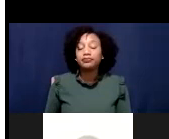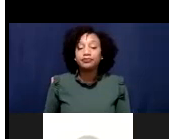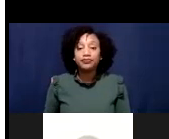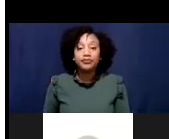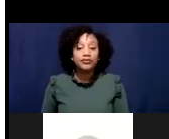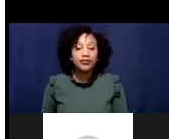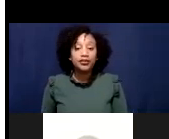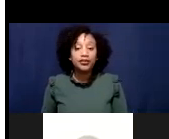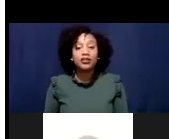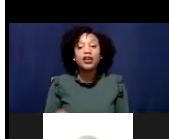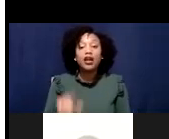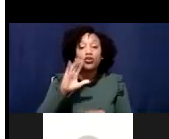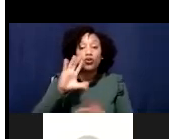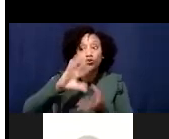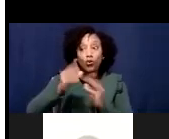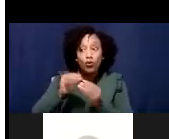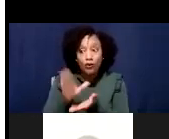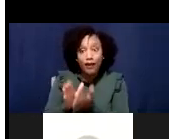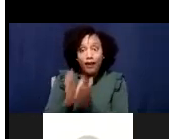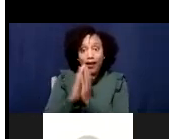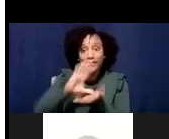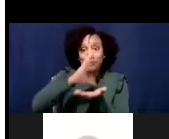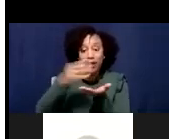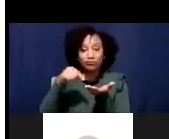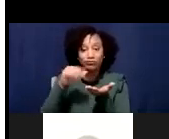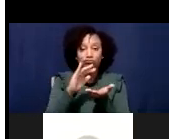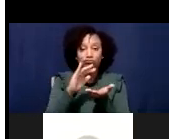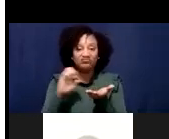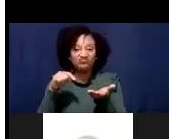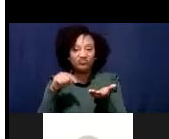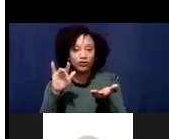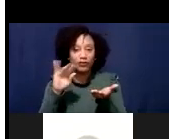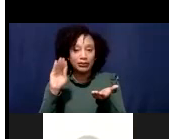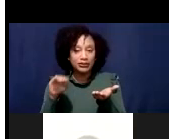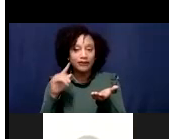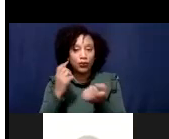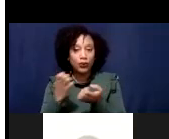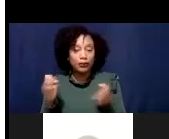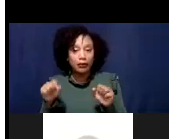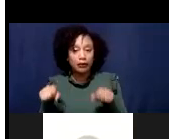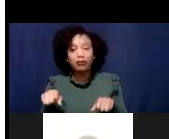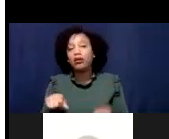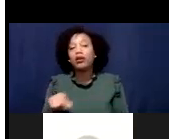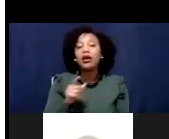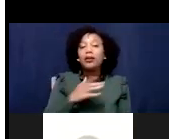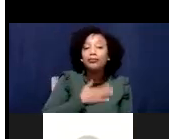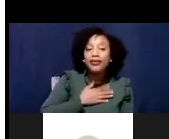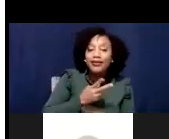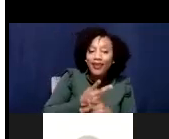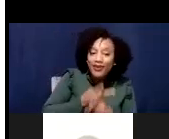for equipment purchases. Again, please carefully review the Project Eligibility and Ineligible Projects